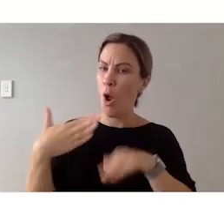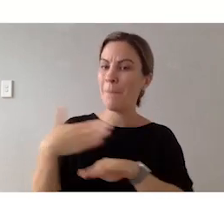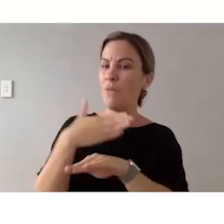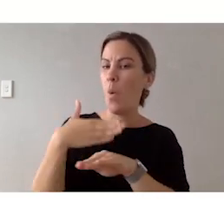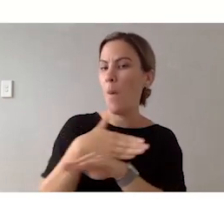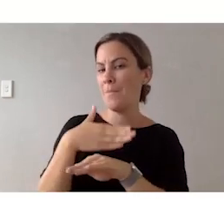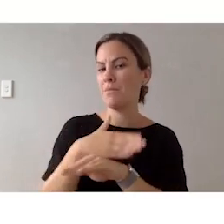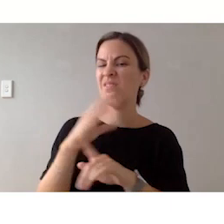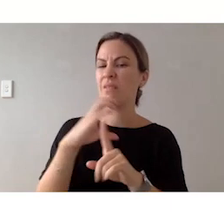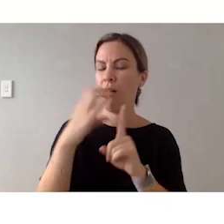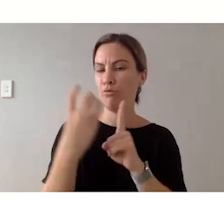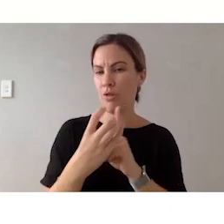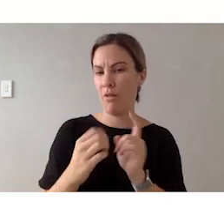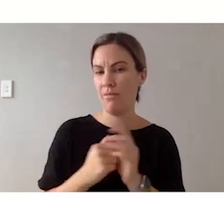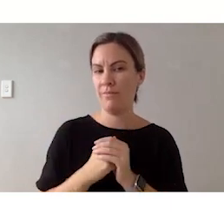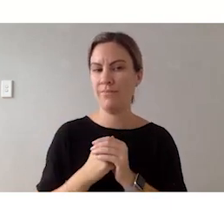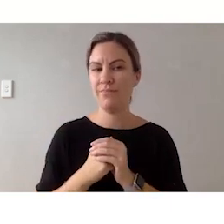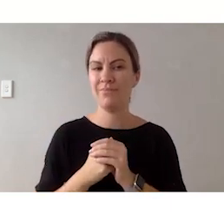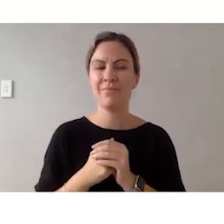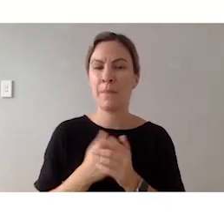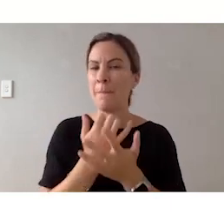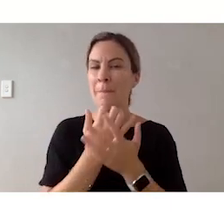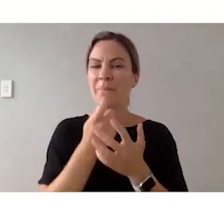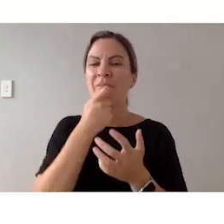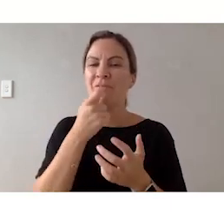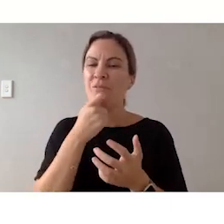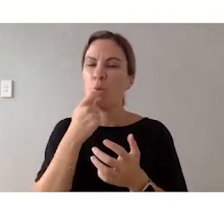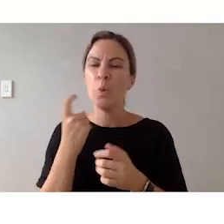some simple elements that we need to think about putting together here to